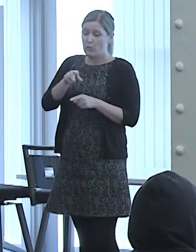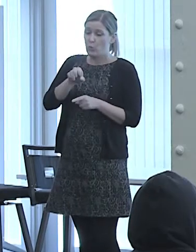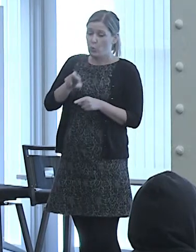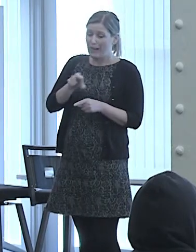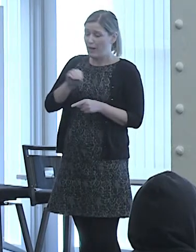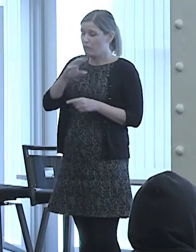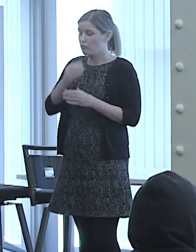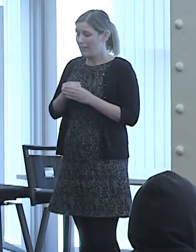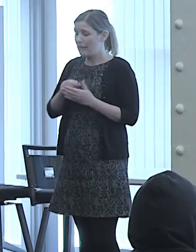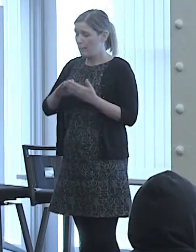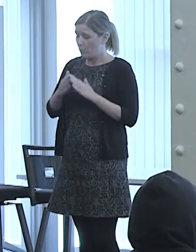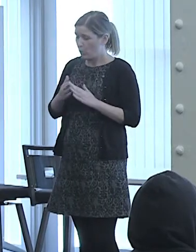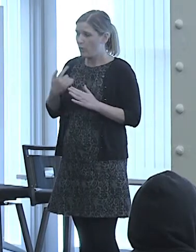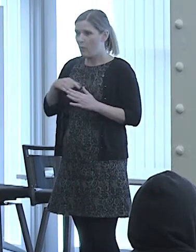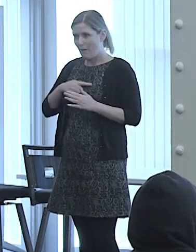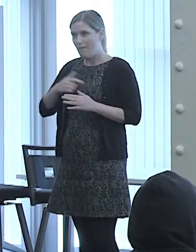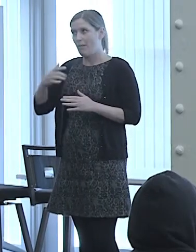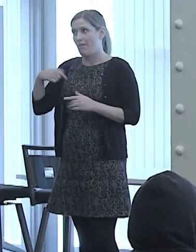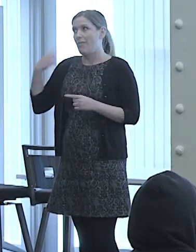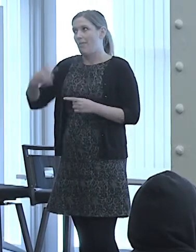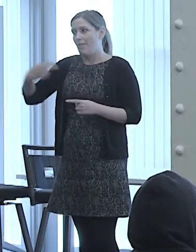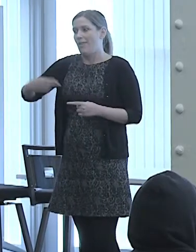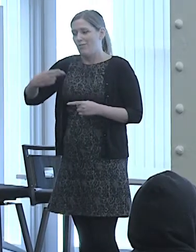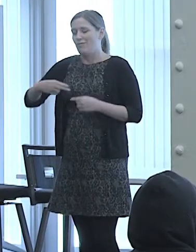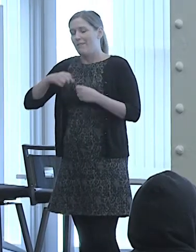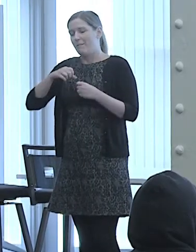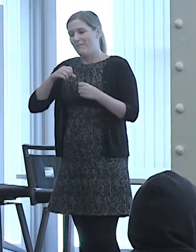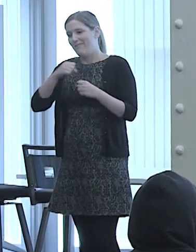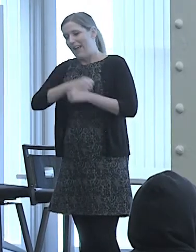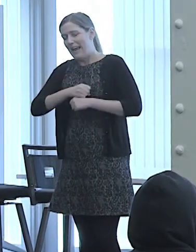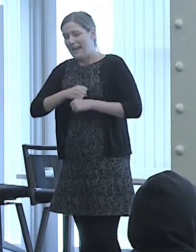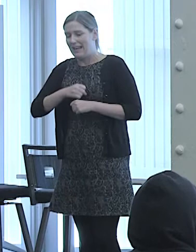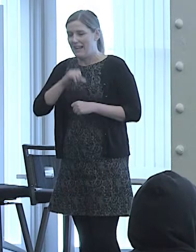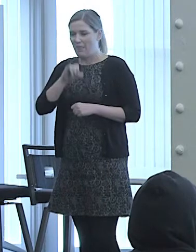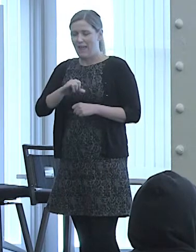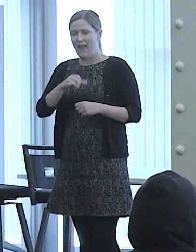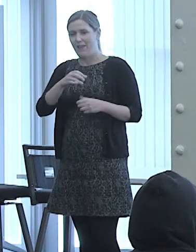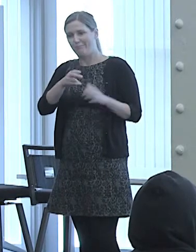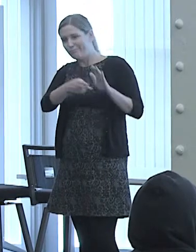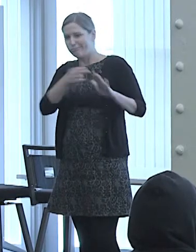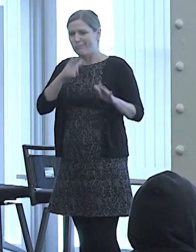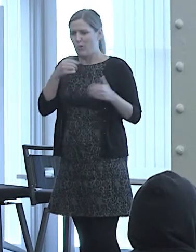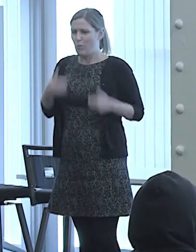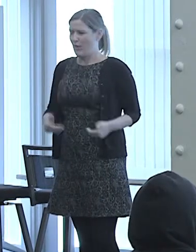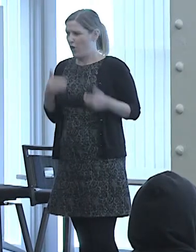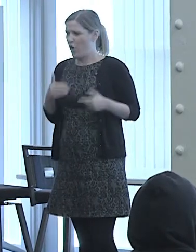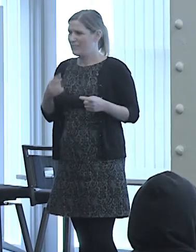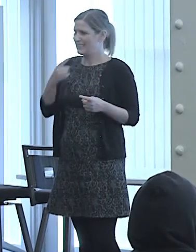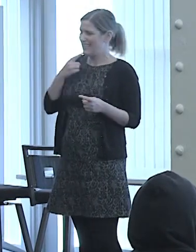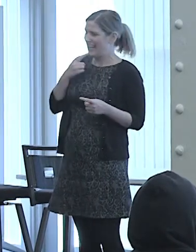we've had a long history of fighting against the pathologization of who we are. The saying that being trans is a mental illness